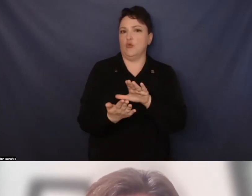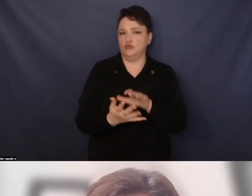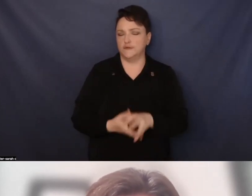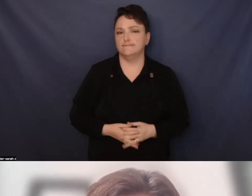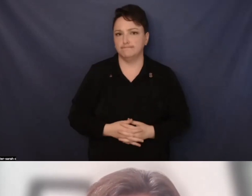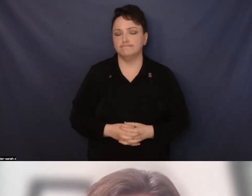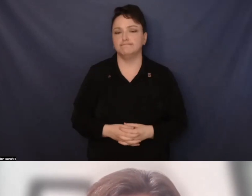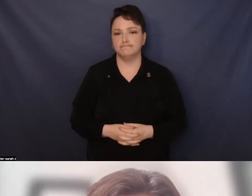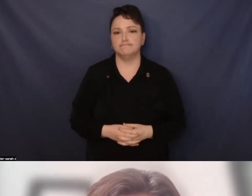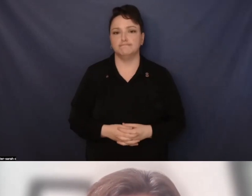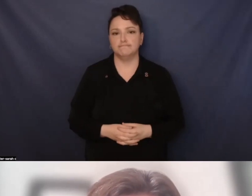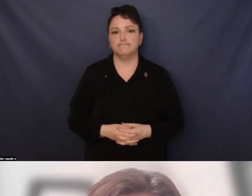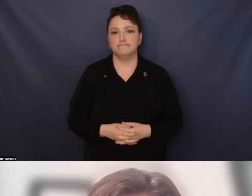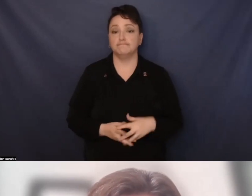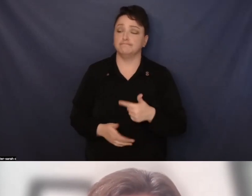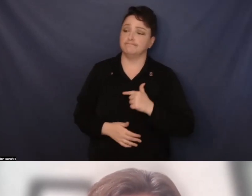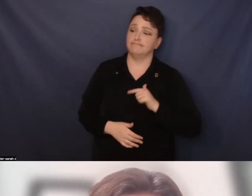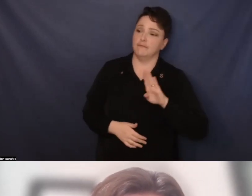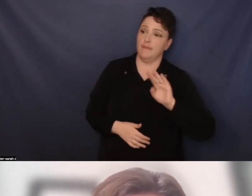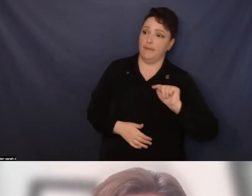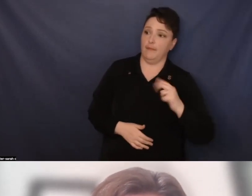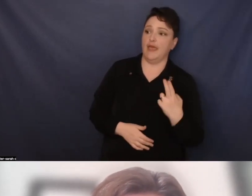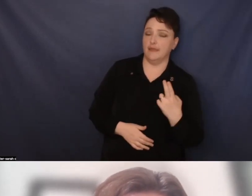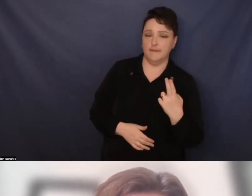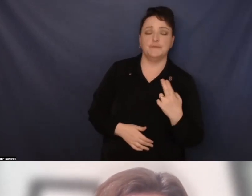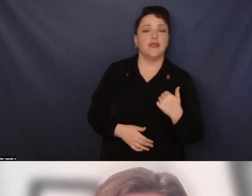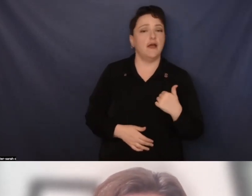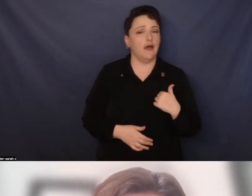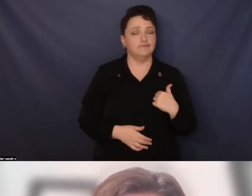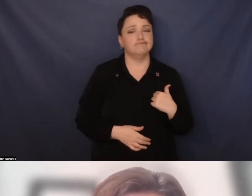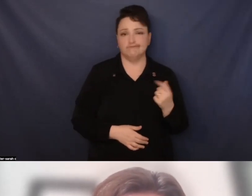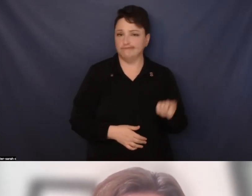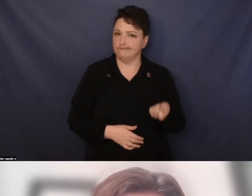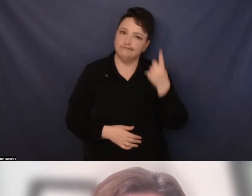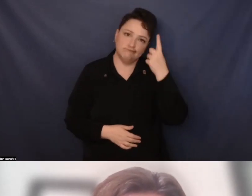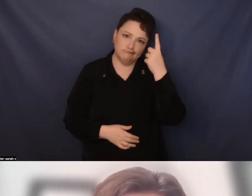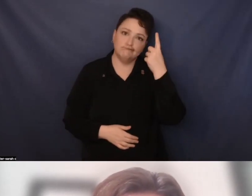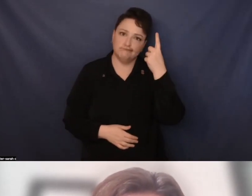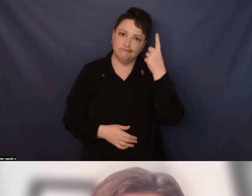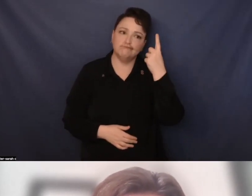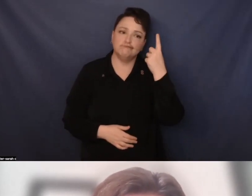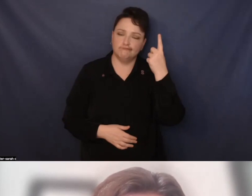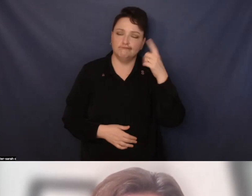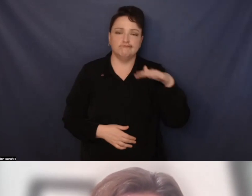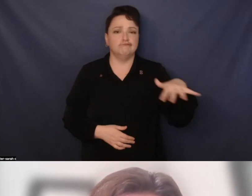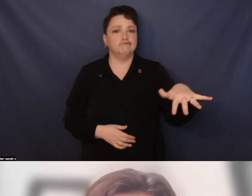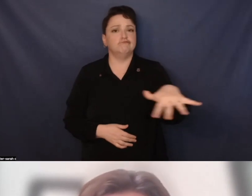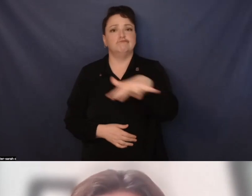And I totally understand where people are coming from, as far as, we need to